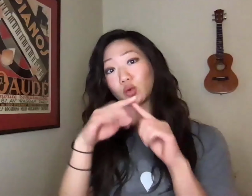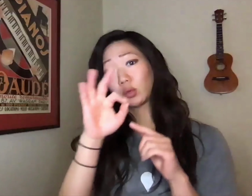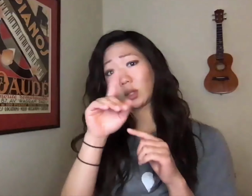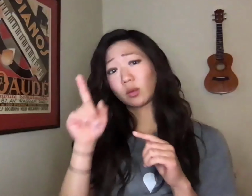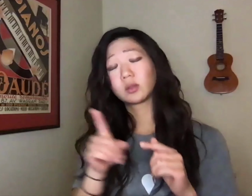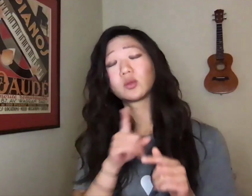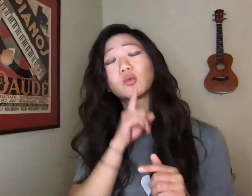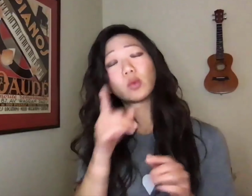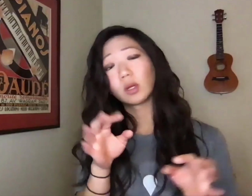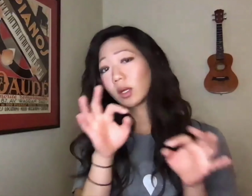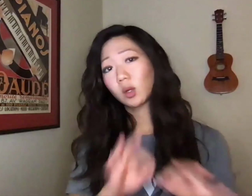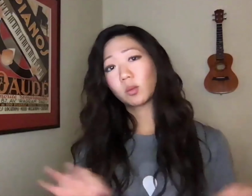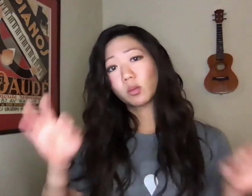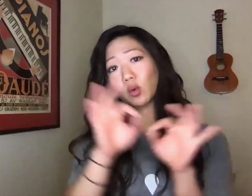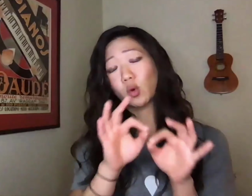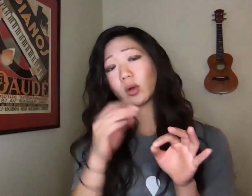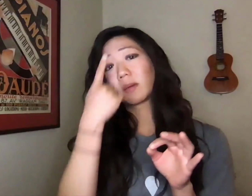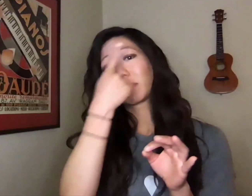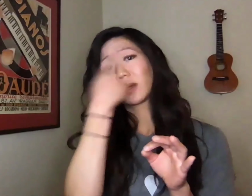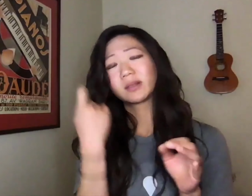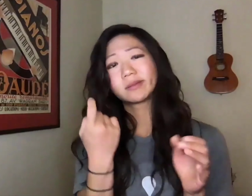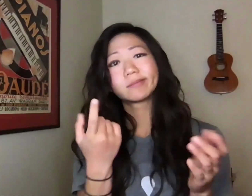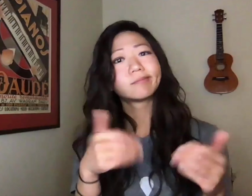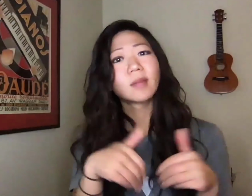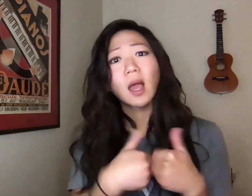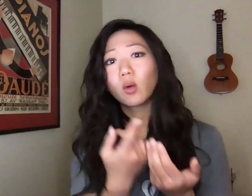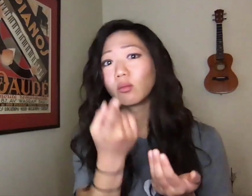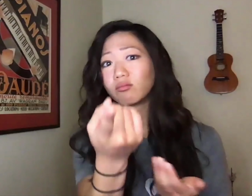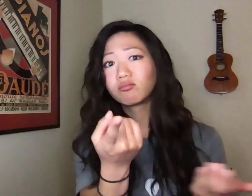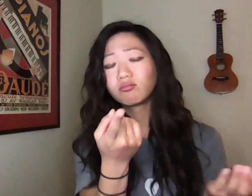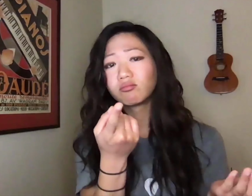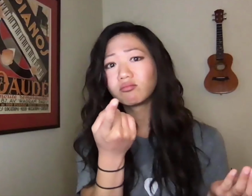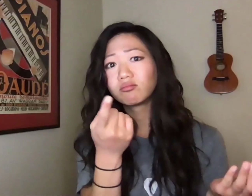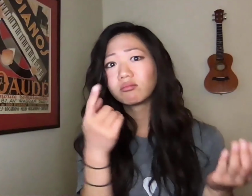It feels needless to say, but imagine being Deaf and you're in a dire situation.